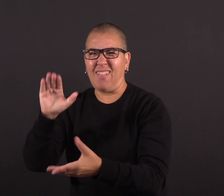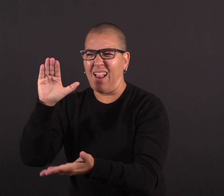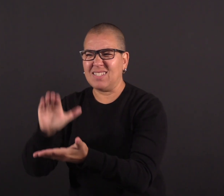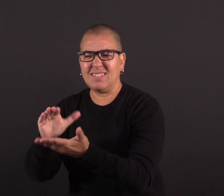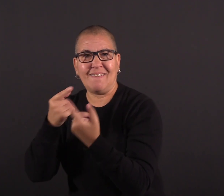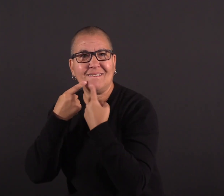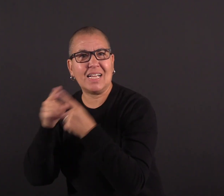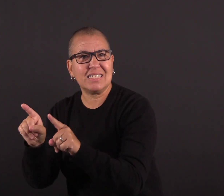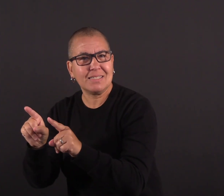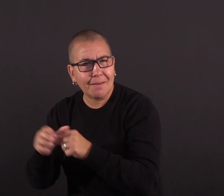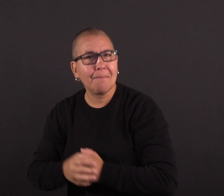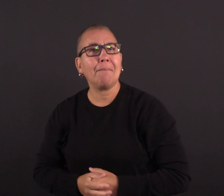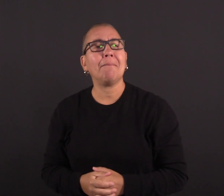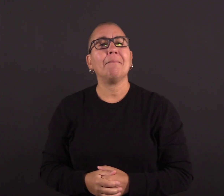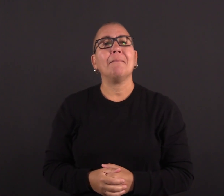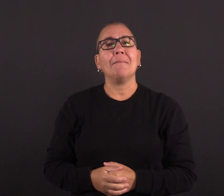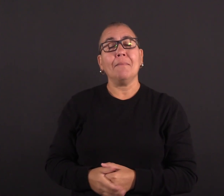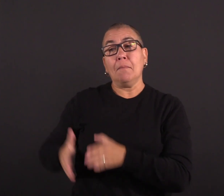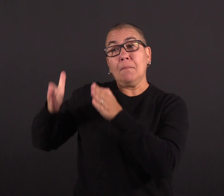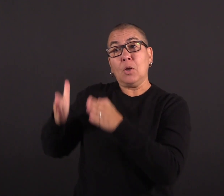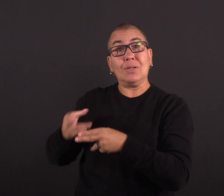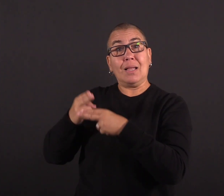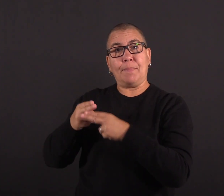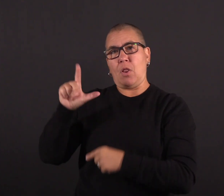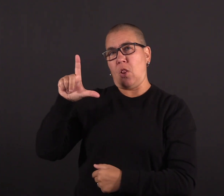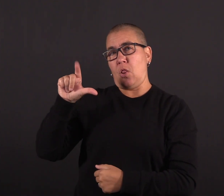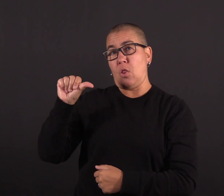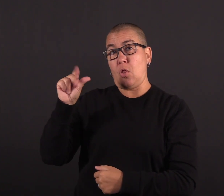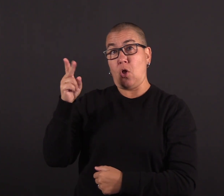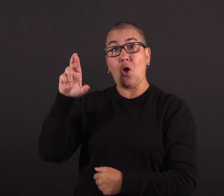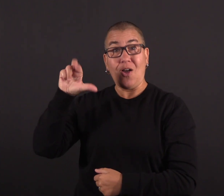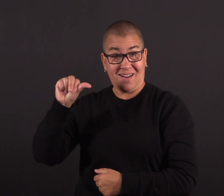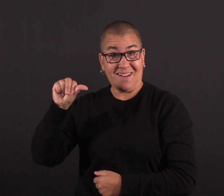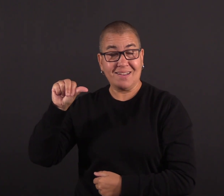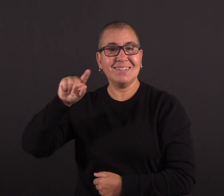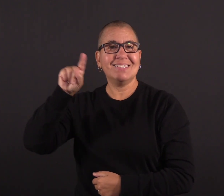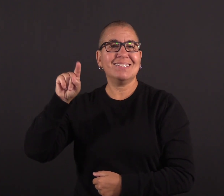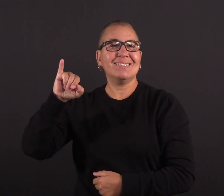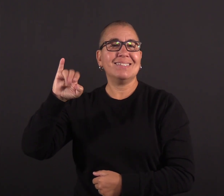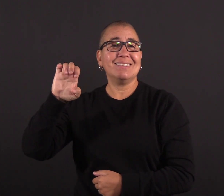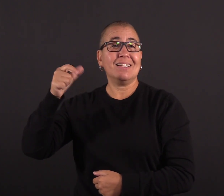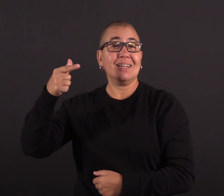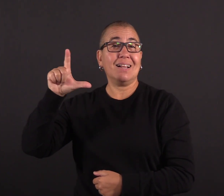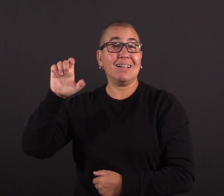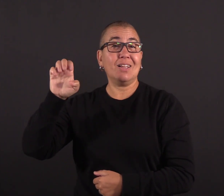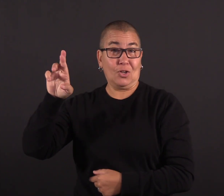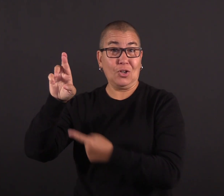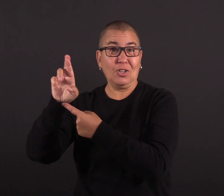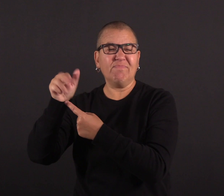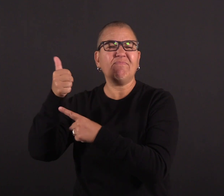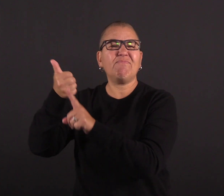Those cells, which attack and destroy the other cells they target, were present in 67%